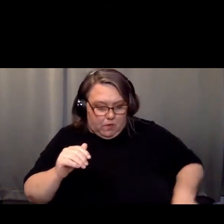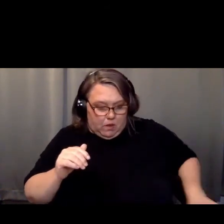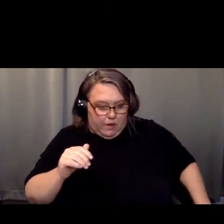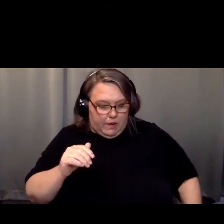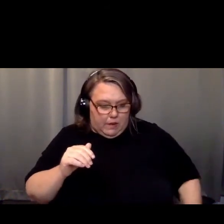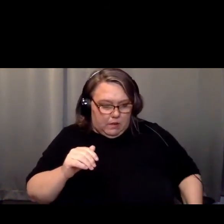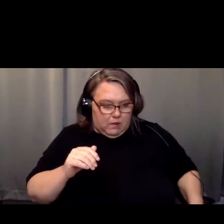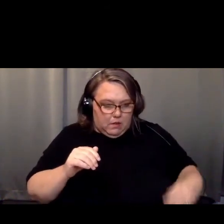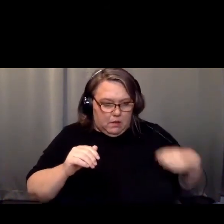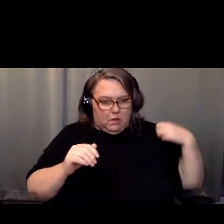I didn't hear it.